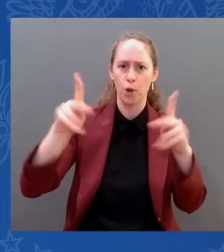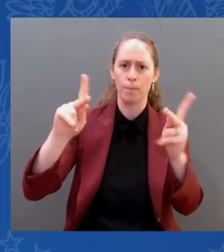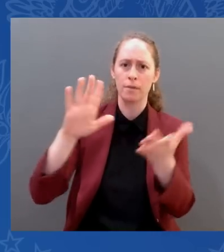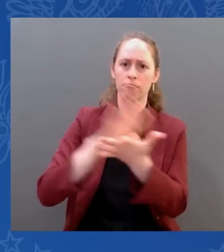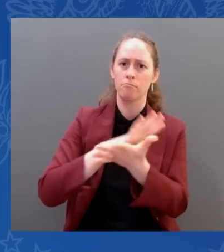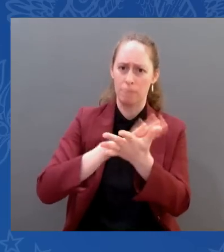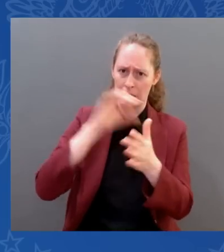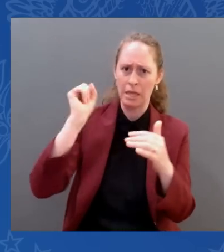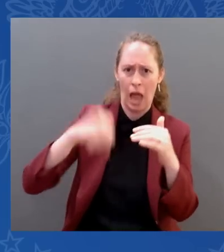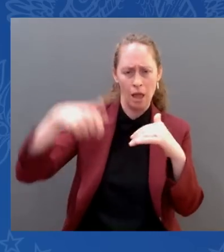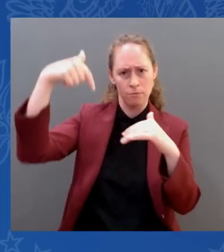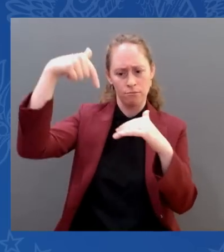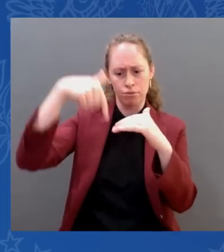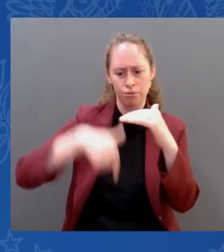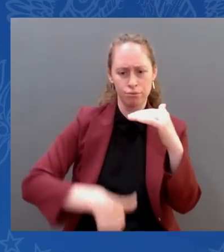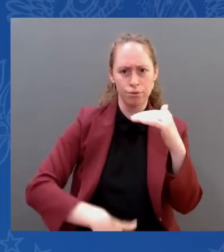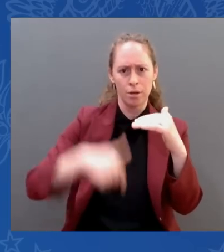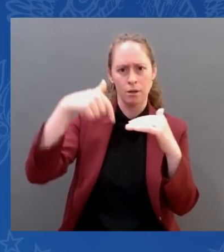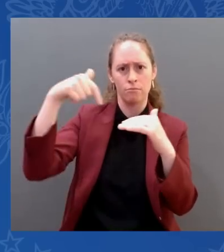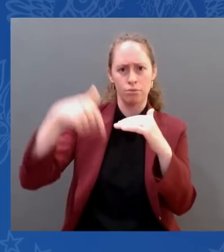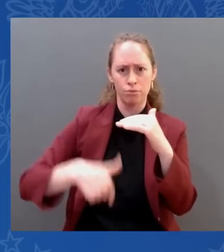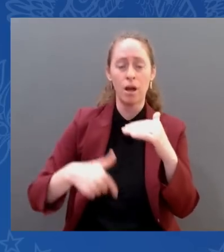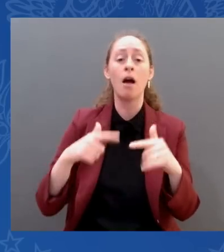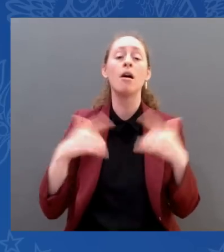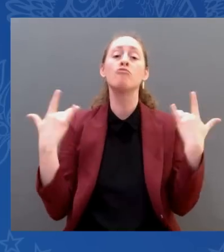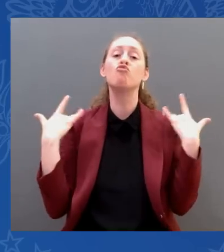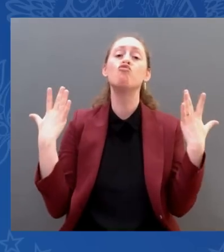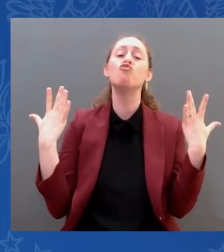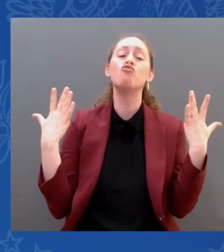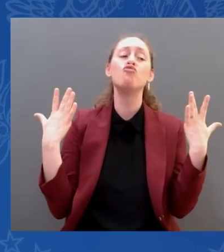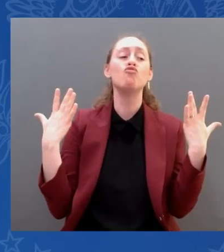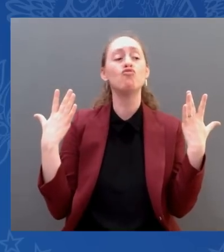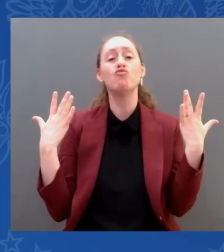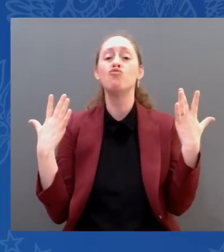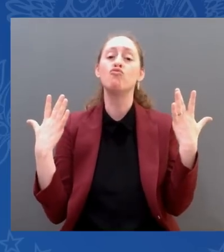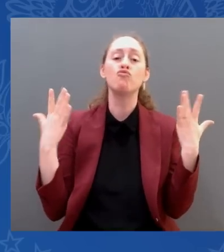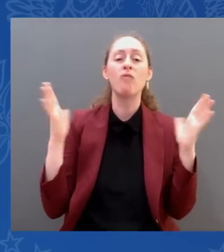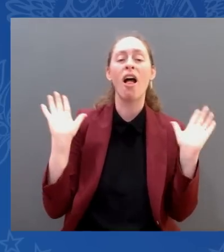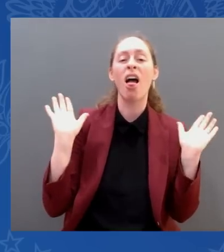Because they make more money not producing more oil. The price goes up, number one.